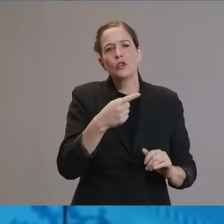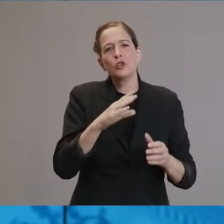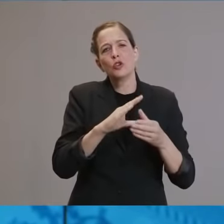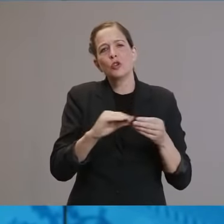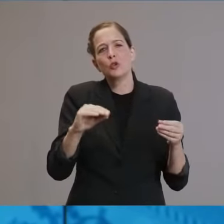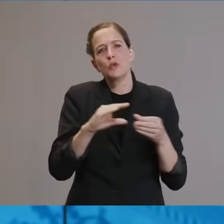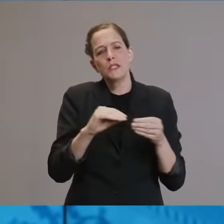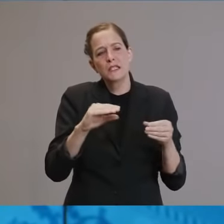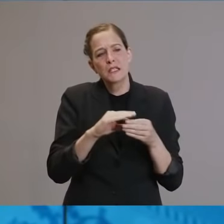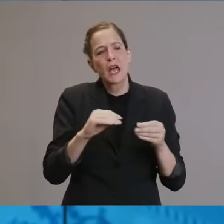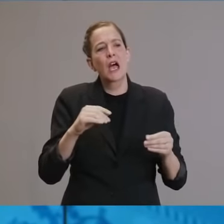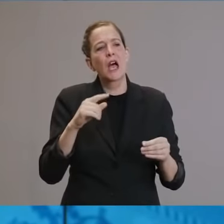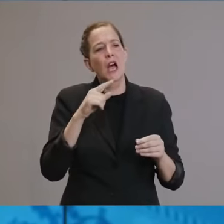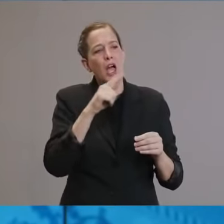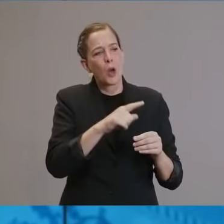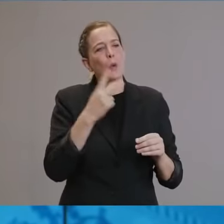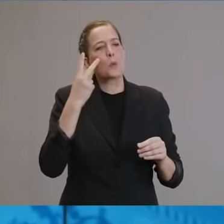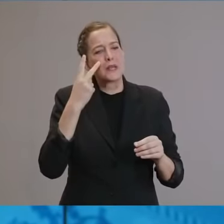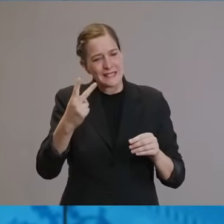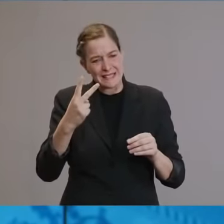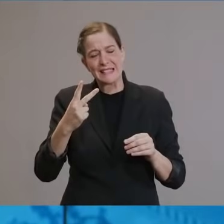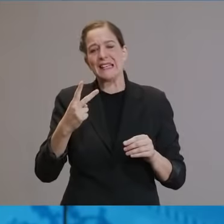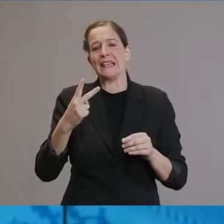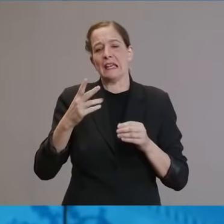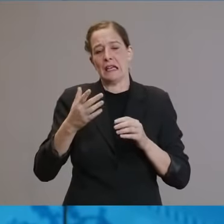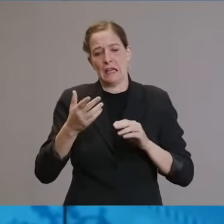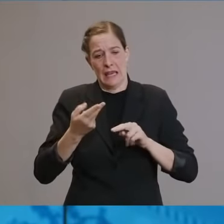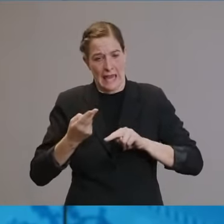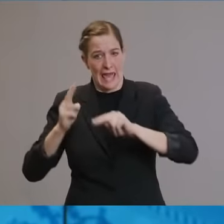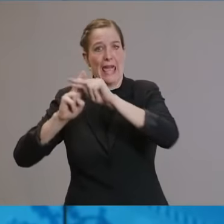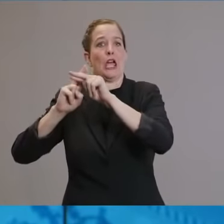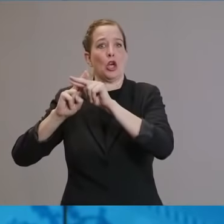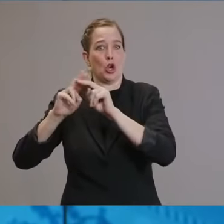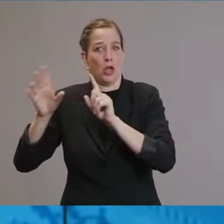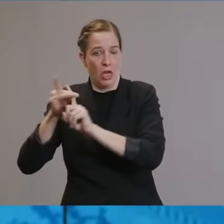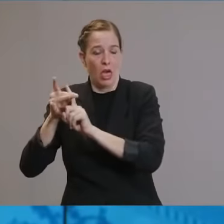REOPENING. DR. CHRIST -- I DIDN'T SAY THAT, HOWIE. I SAID WE HAVE SEEN AN INCREASE IN CASES.